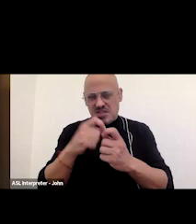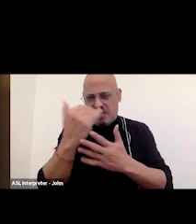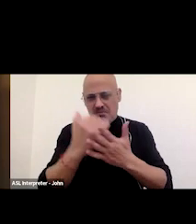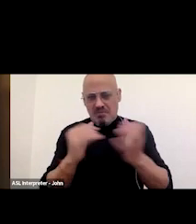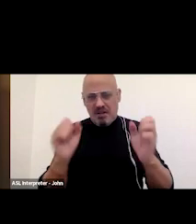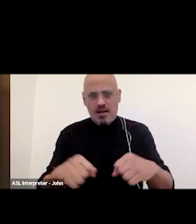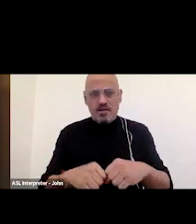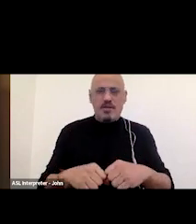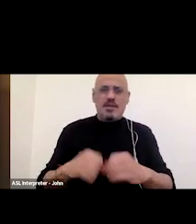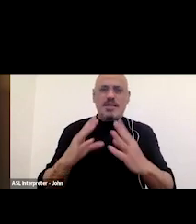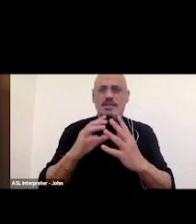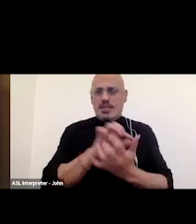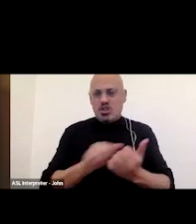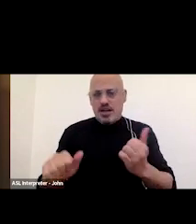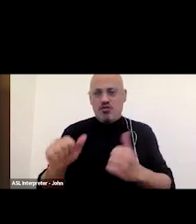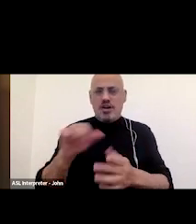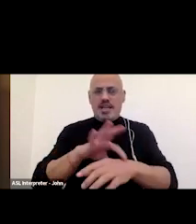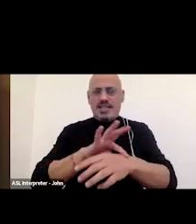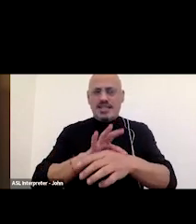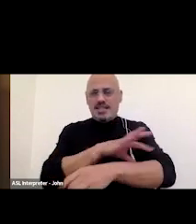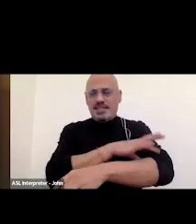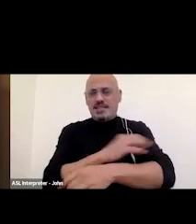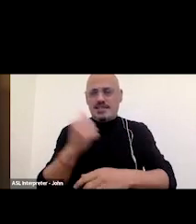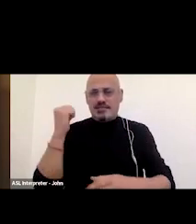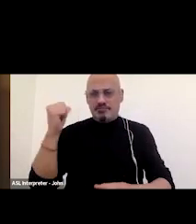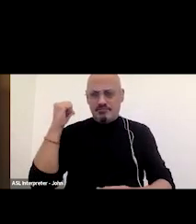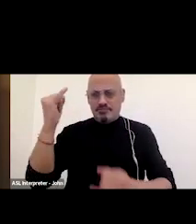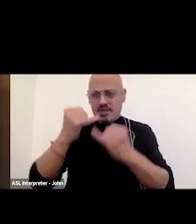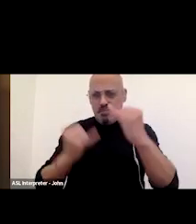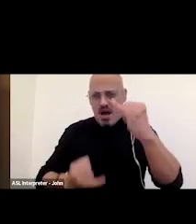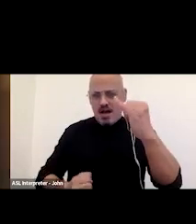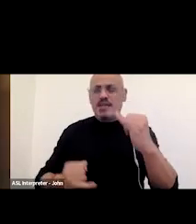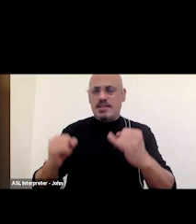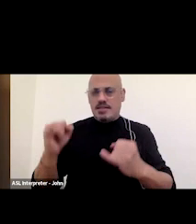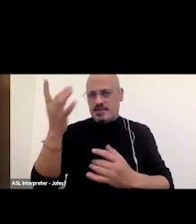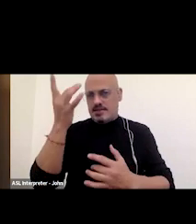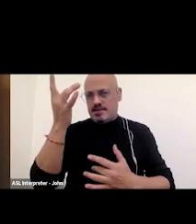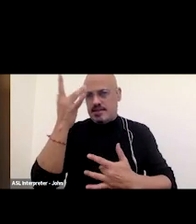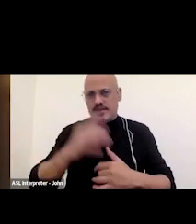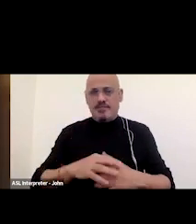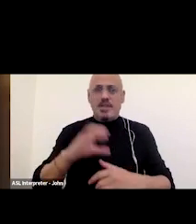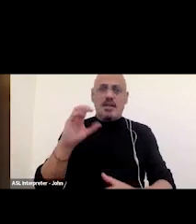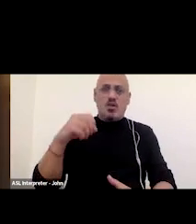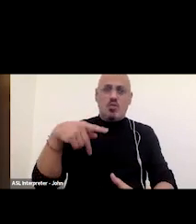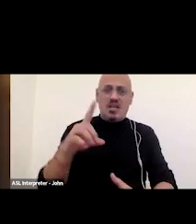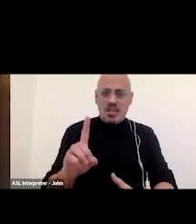Degenerative disc disease is disorders of the spine. COPD, or emphysema,